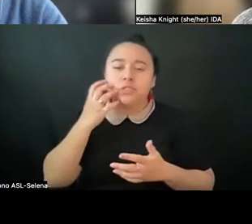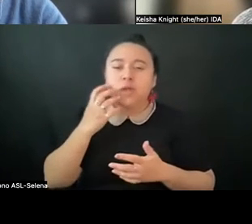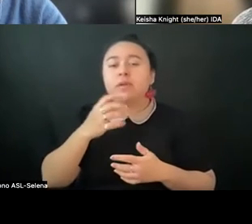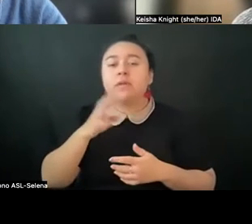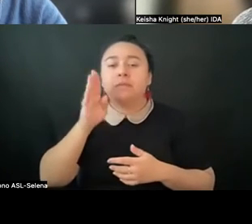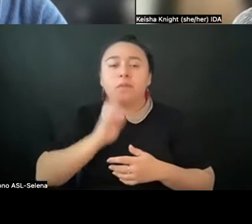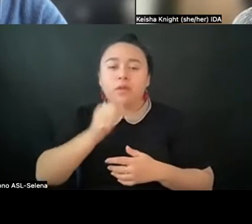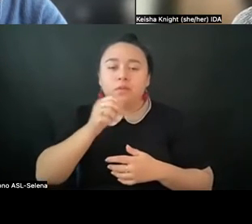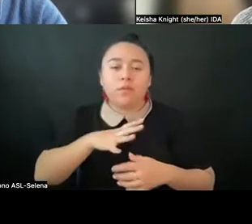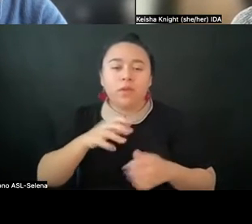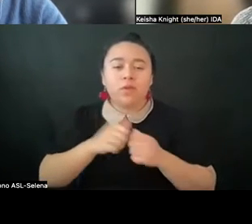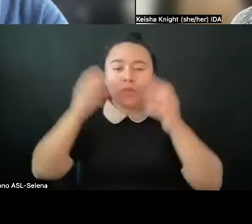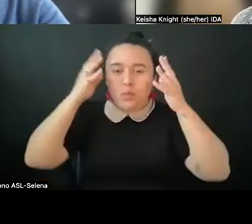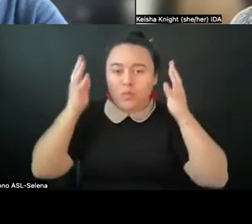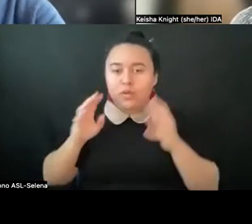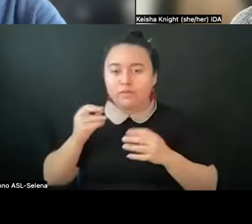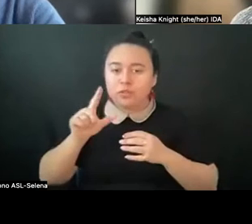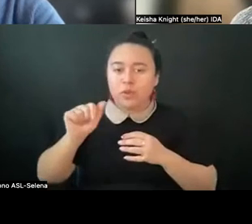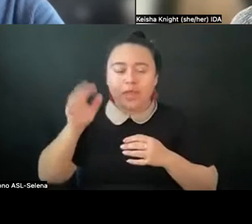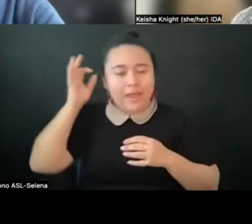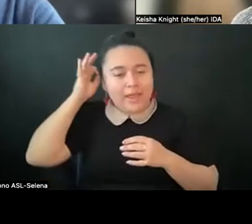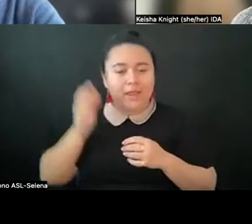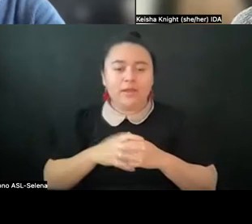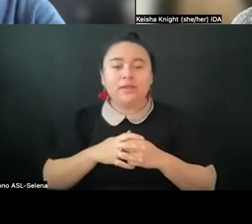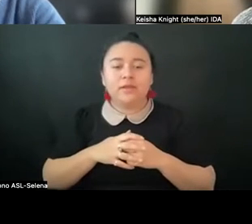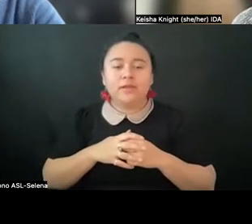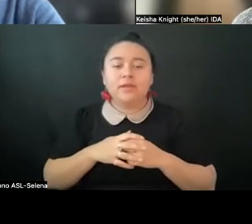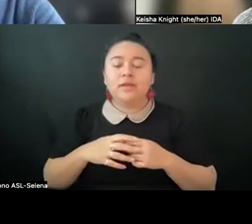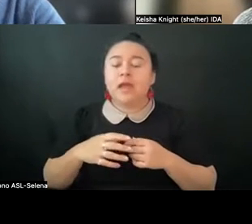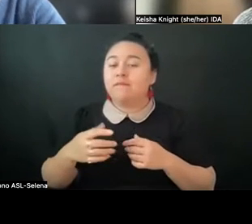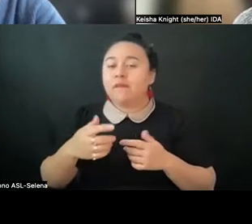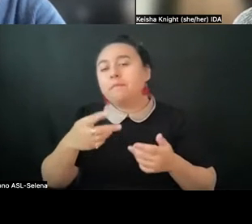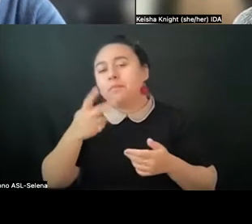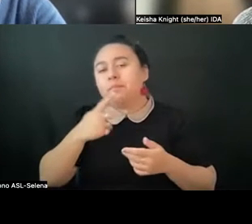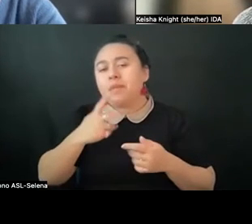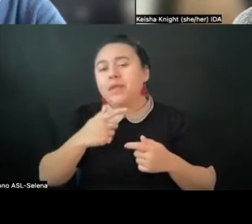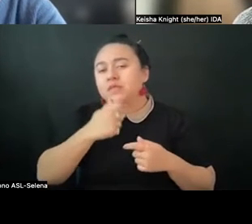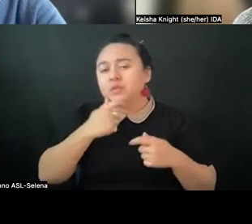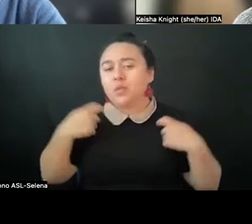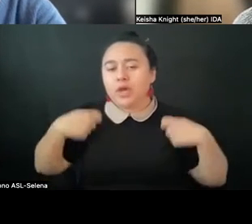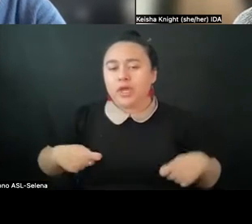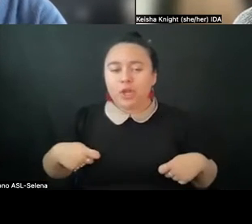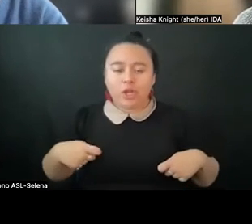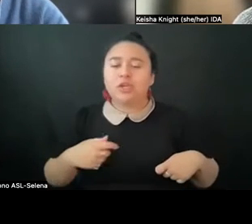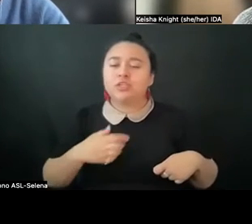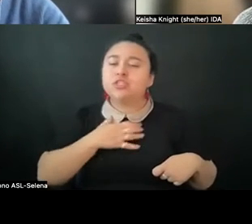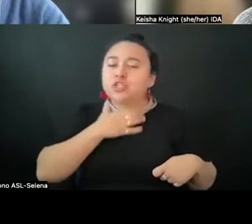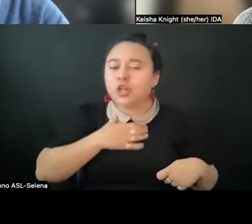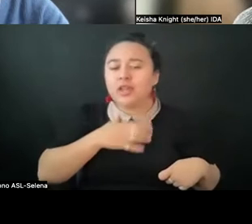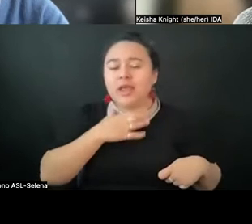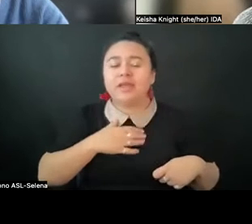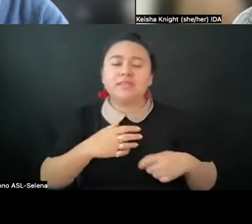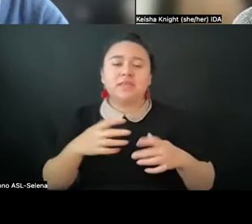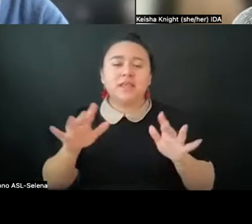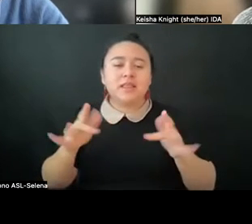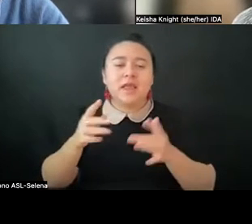I have on thick rimmed glasses with a Lyle pinning knitted turtle neck and white background. I'll